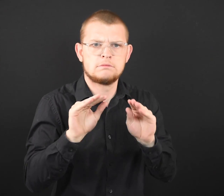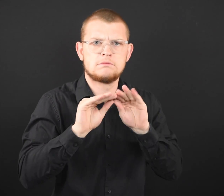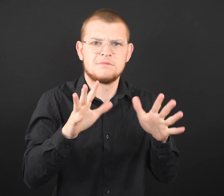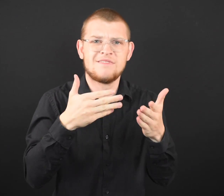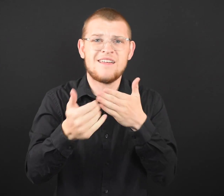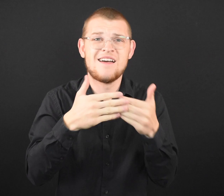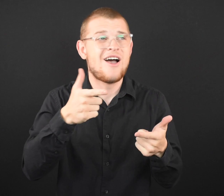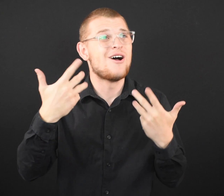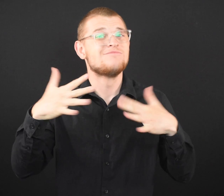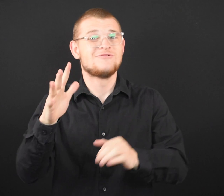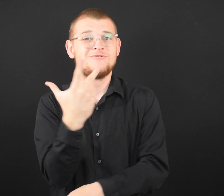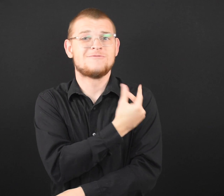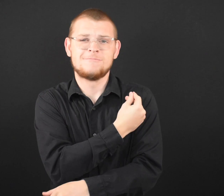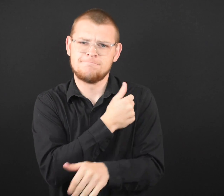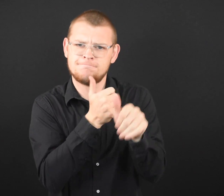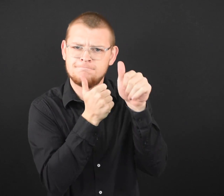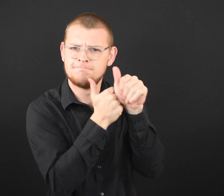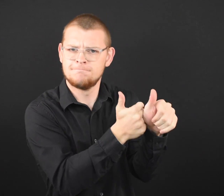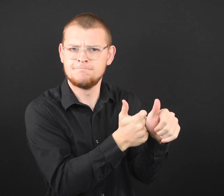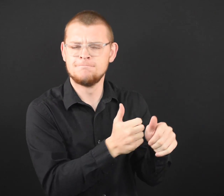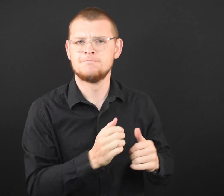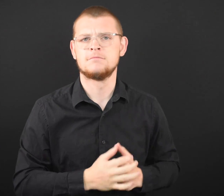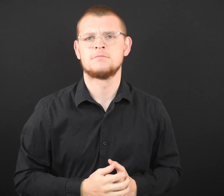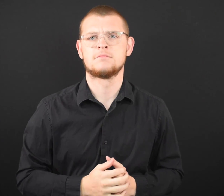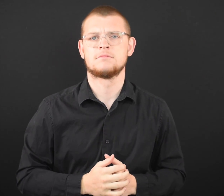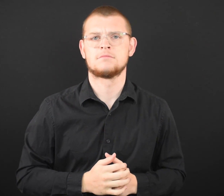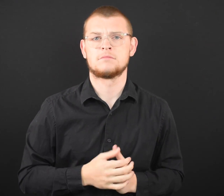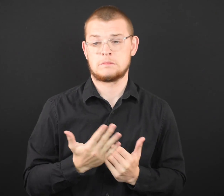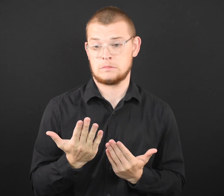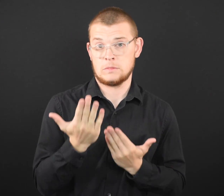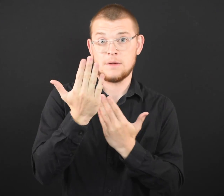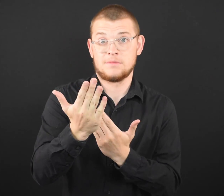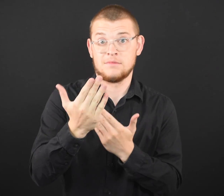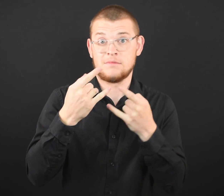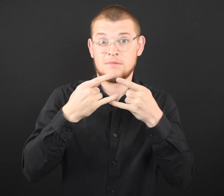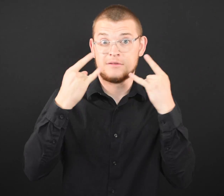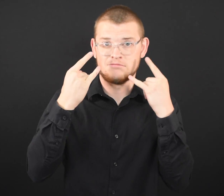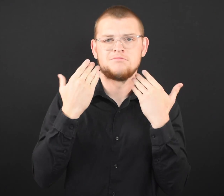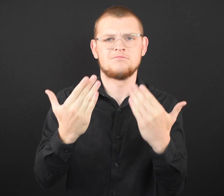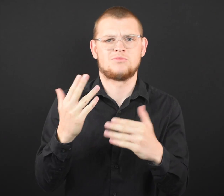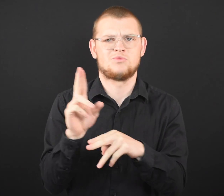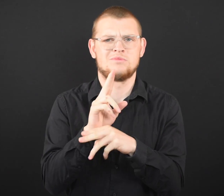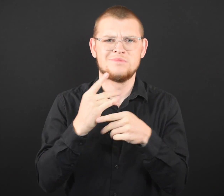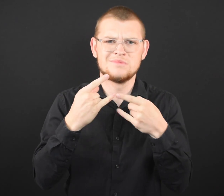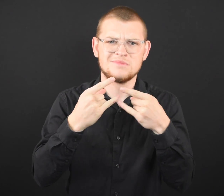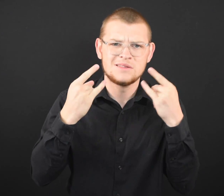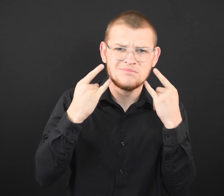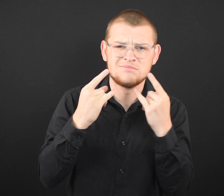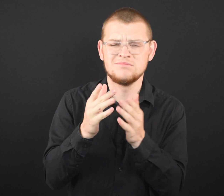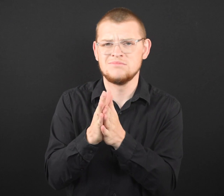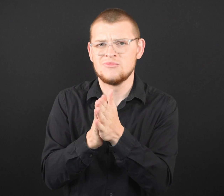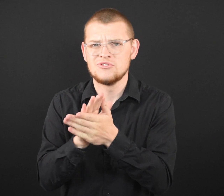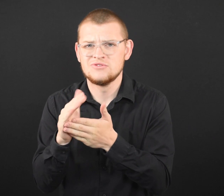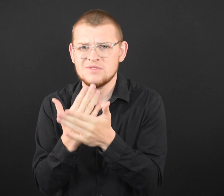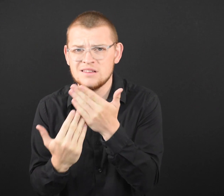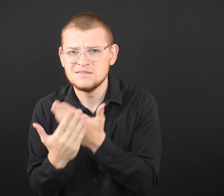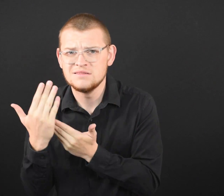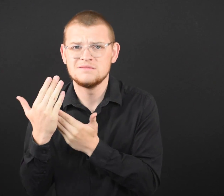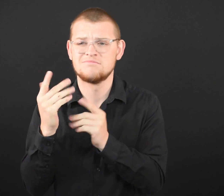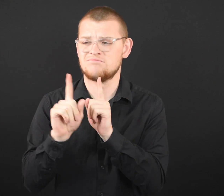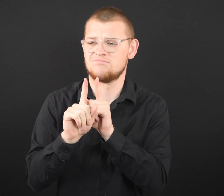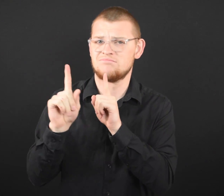COVID-19 even after you are fully vaccinated. When recommended, wear a mask, wash your hands,